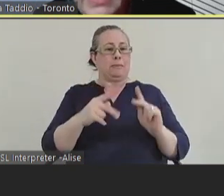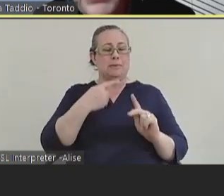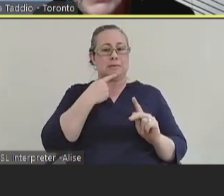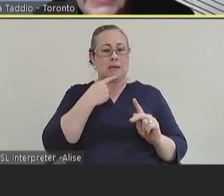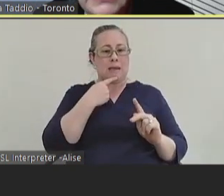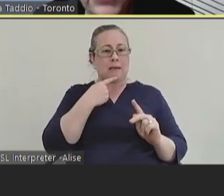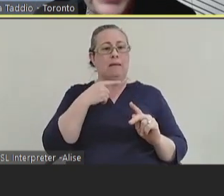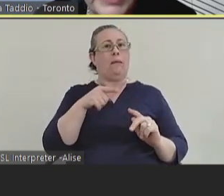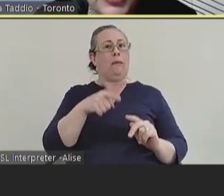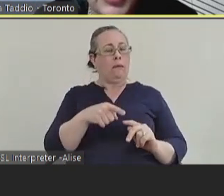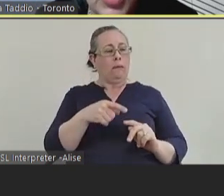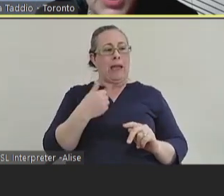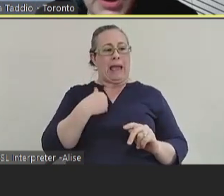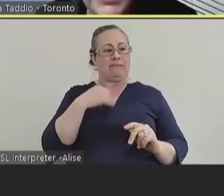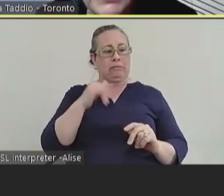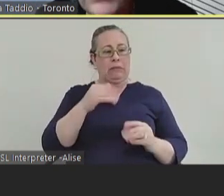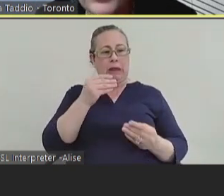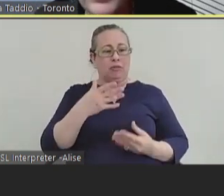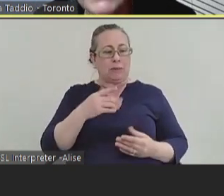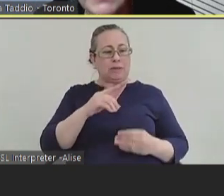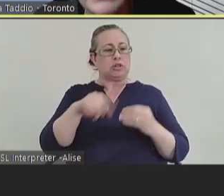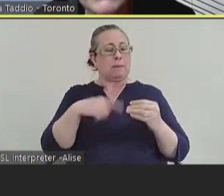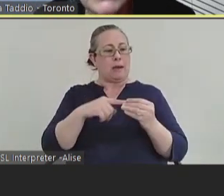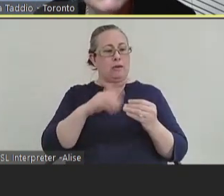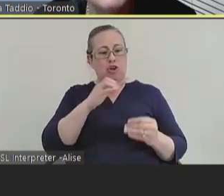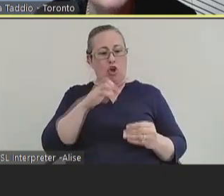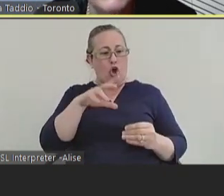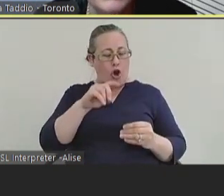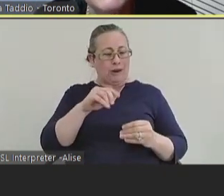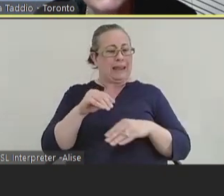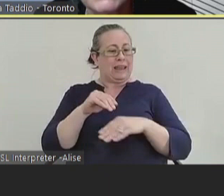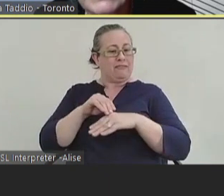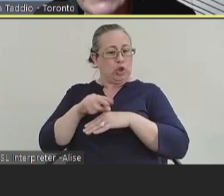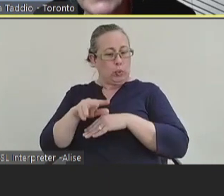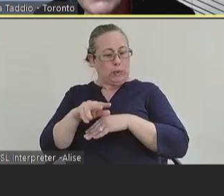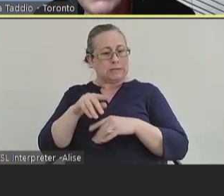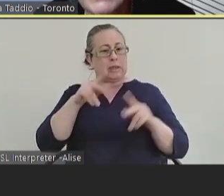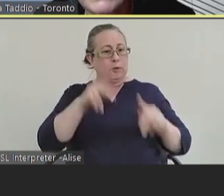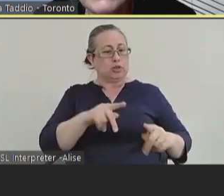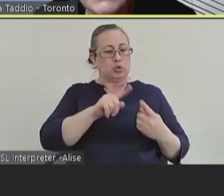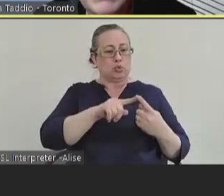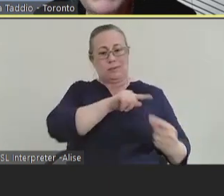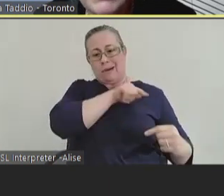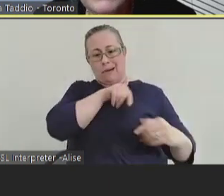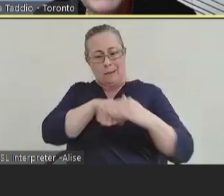having that information about CARD influenced them to come to the clinic. And it's maybe a little bit